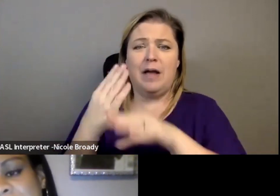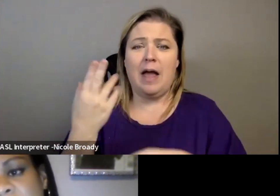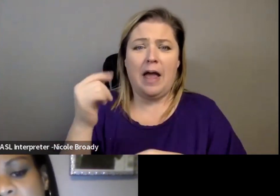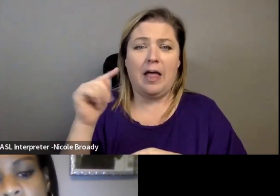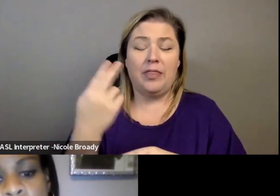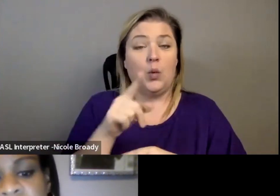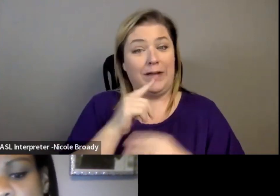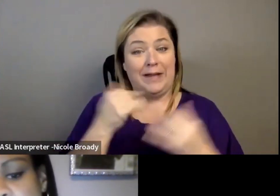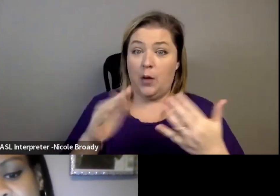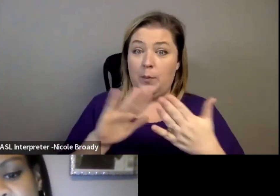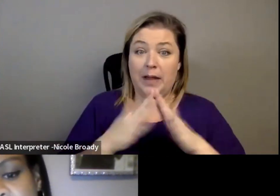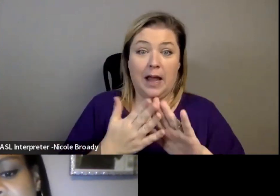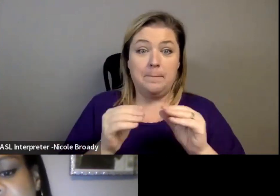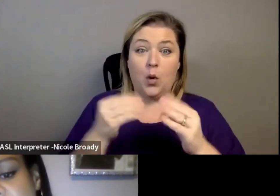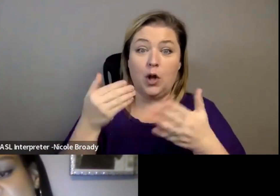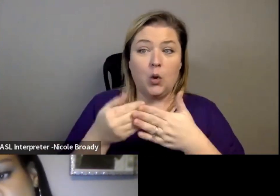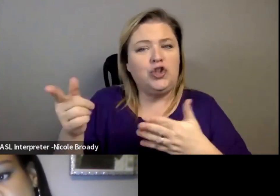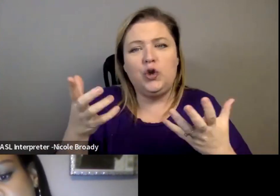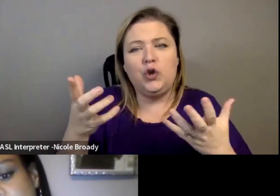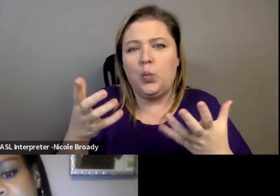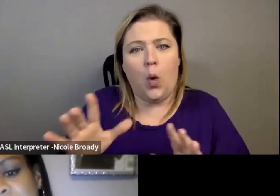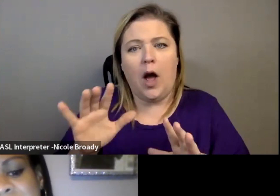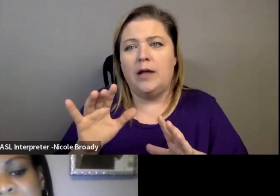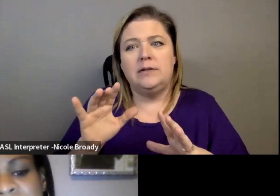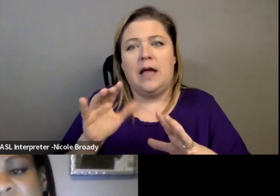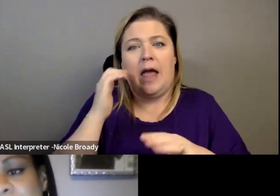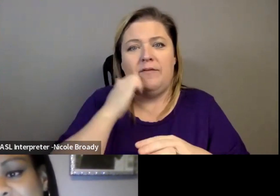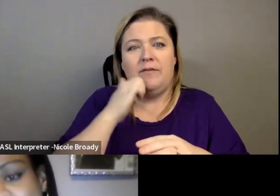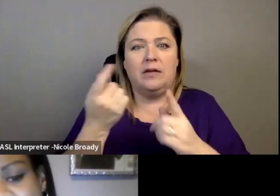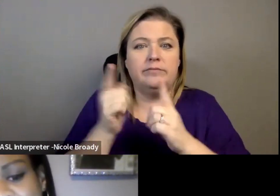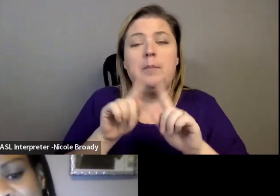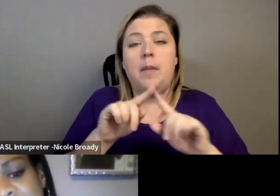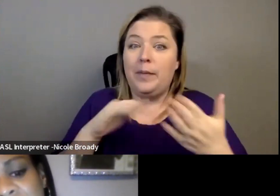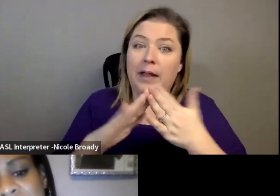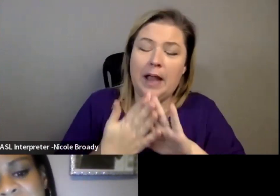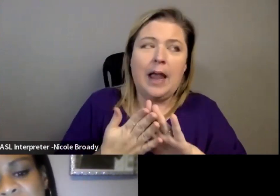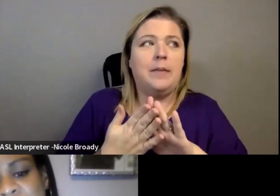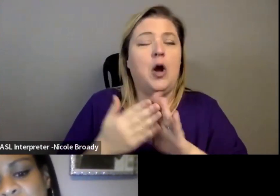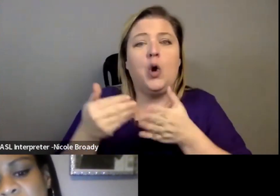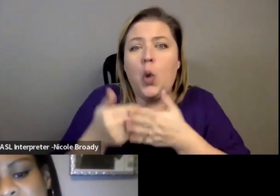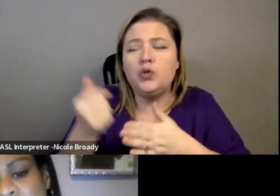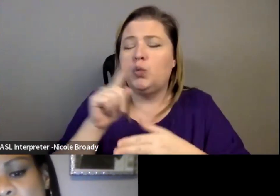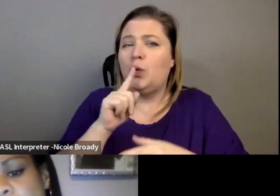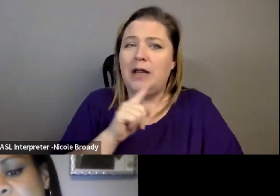life where she will have never gotten a chance to do so speaking to my dog, and seeing her through video will bring a